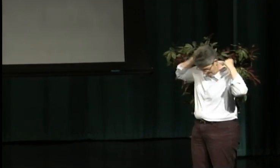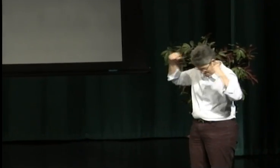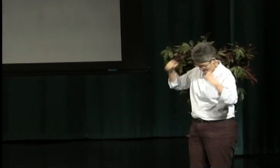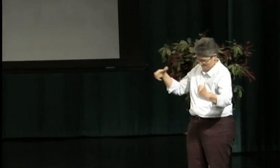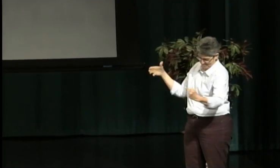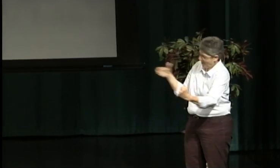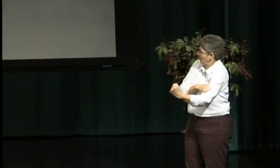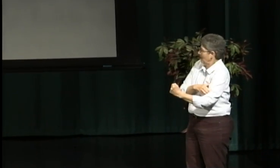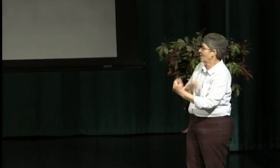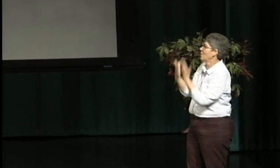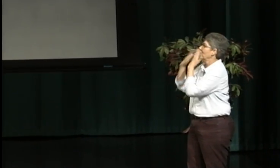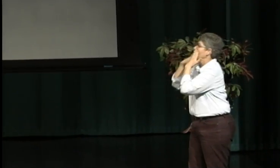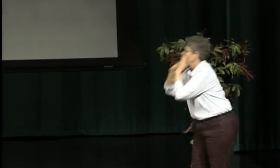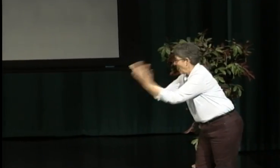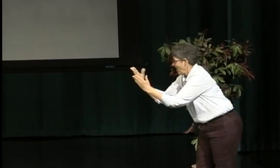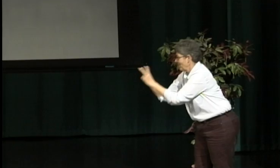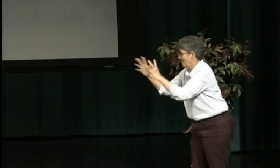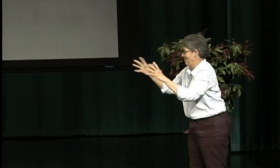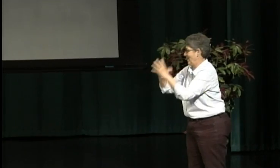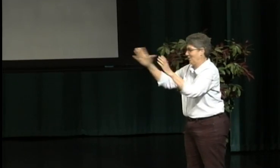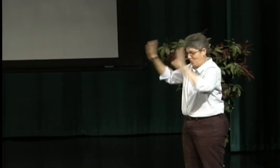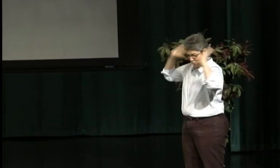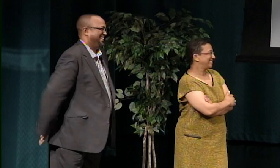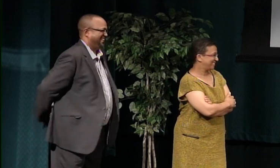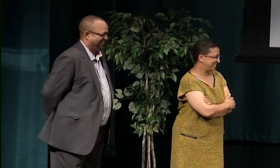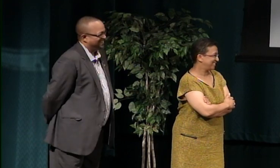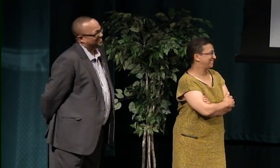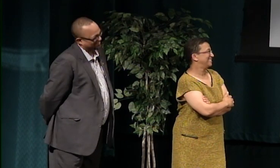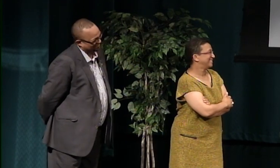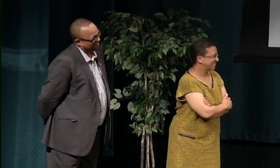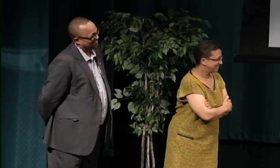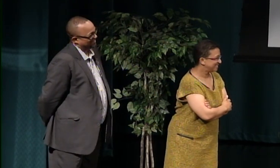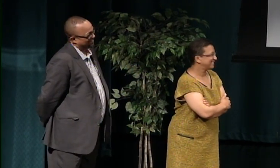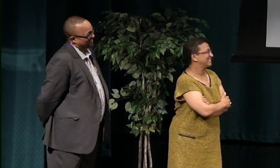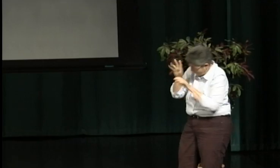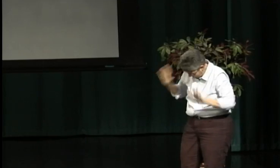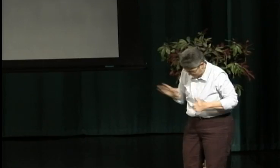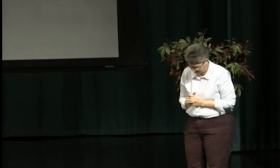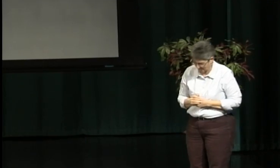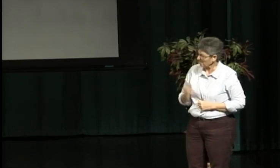Outstanding and powerful. Really so grateful for you being here.